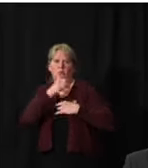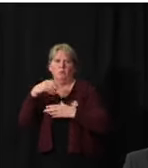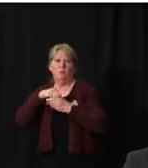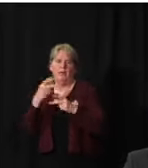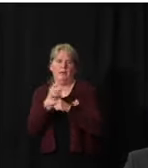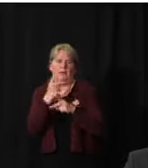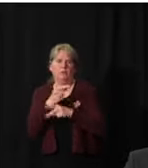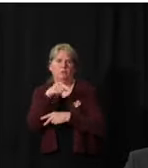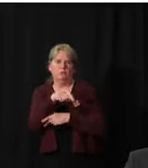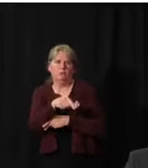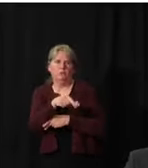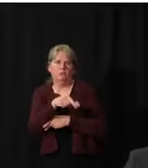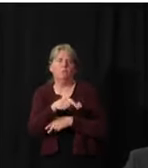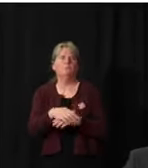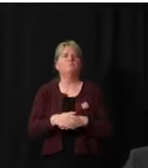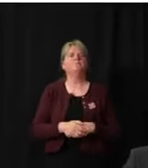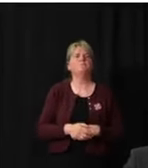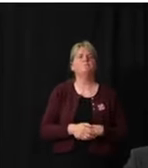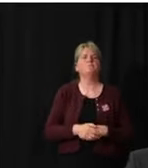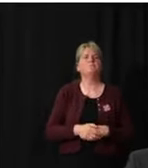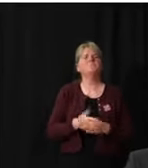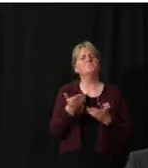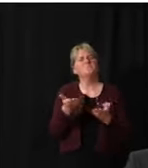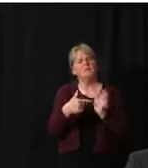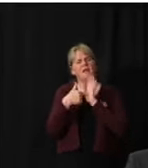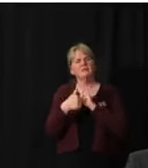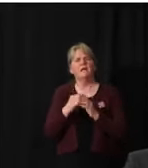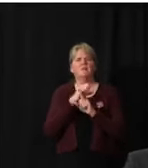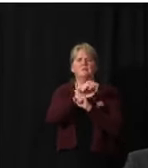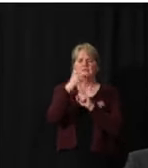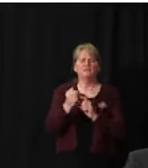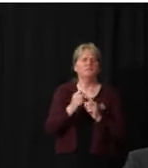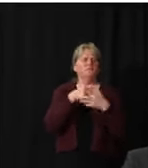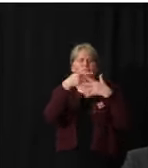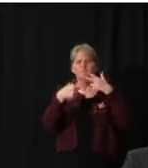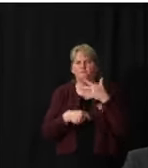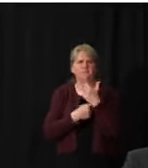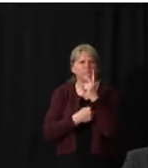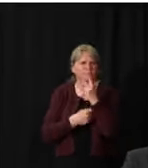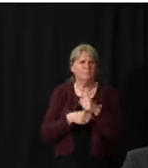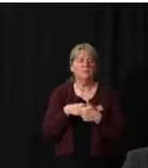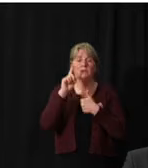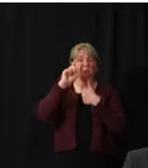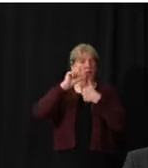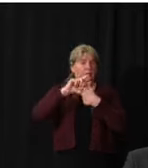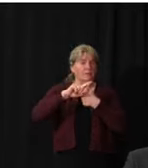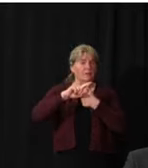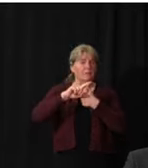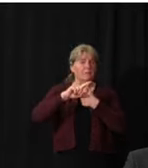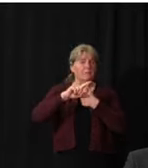So if we look at a number of different scenarios, and this